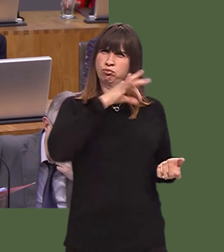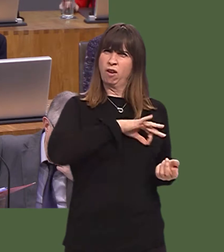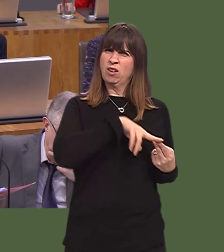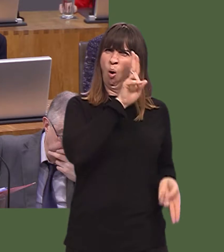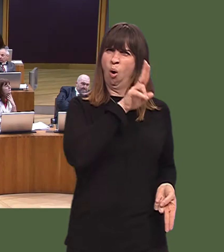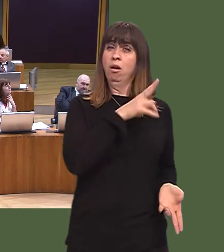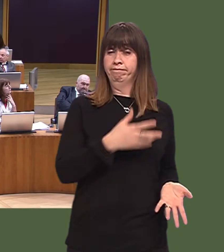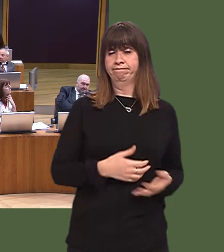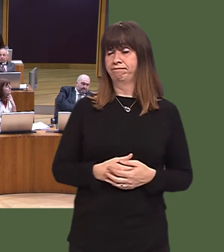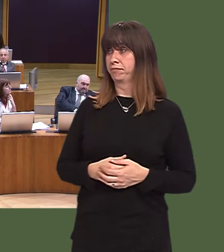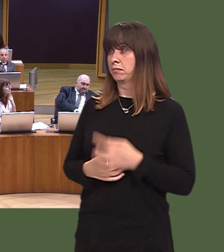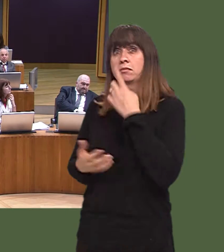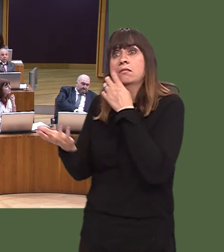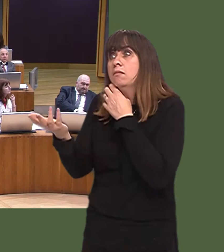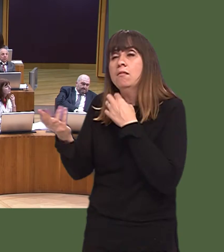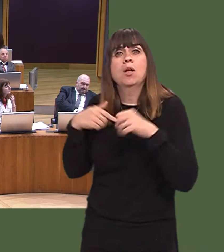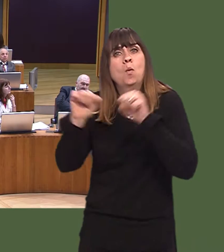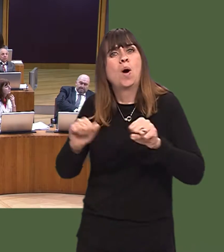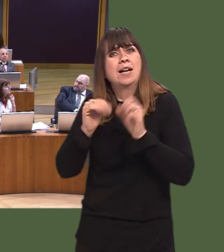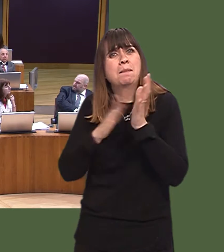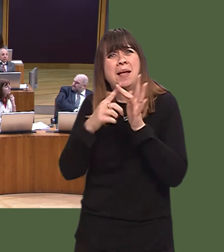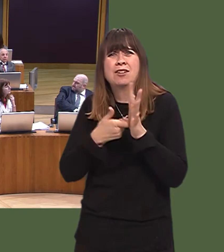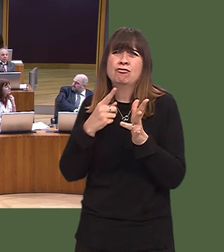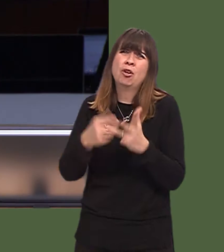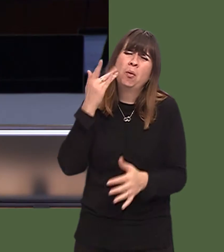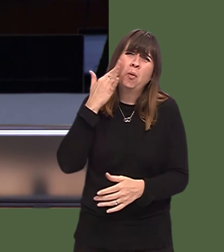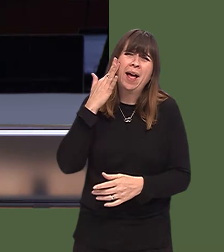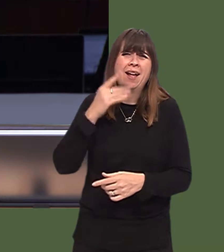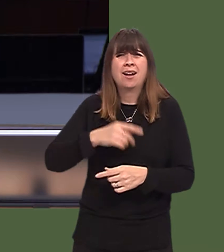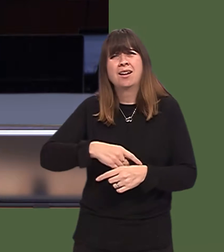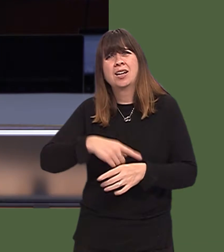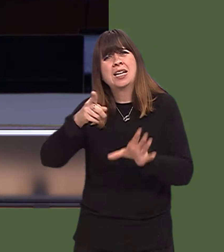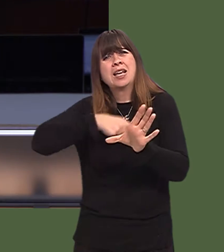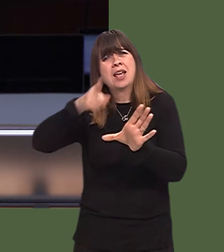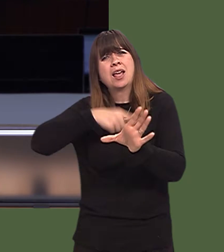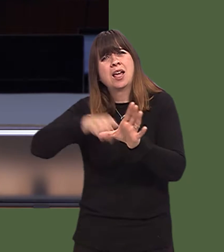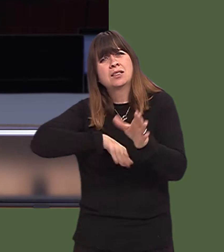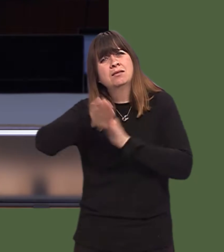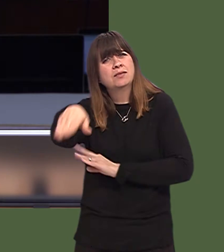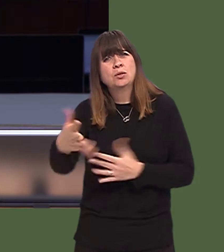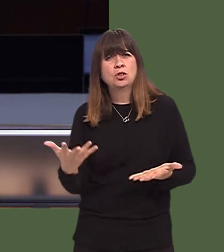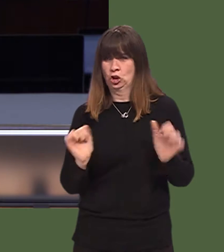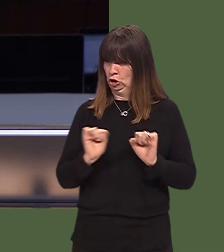Leanne Wood: First Minister, we canít afford to wait for the metro; it could be years before we see the metro coming on stream.